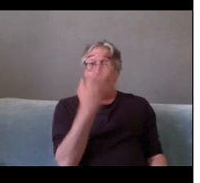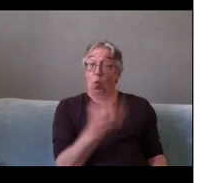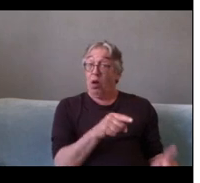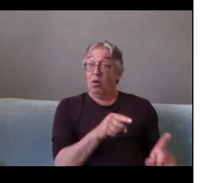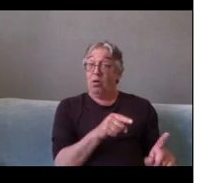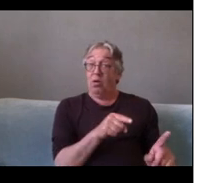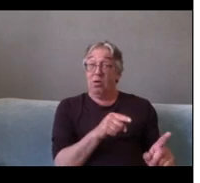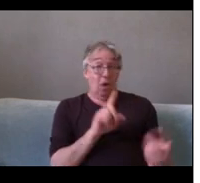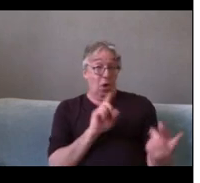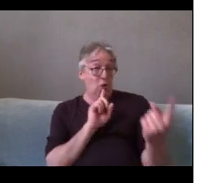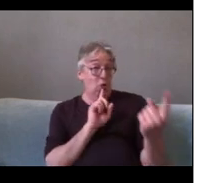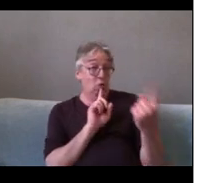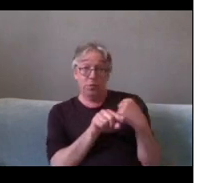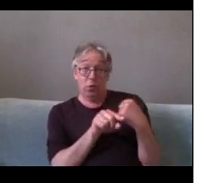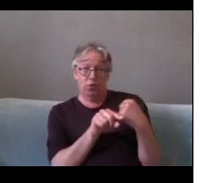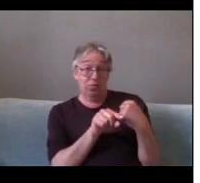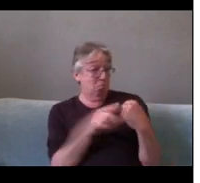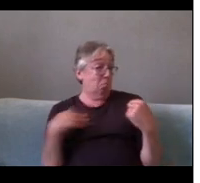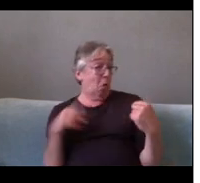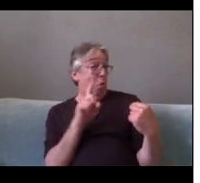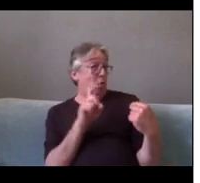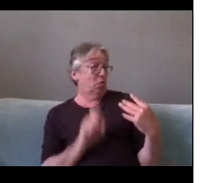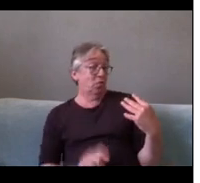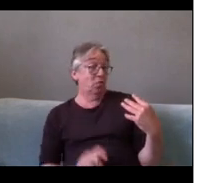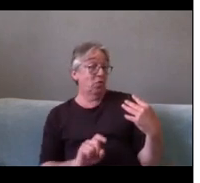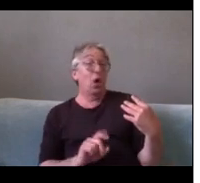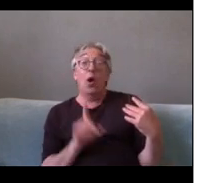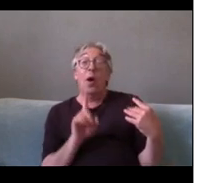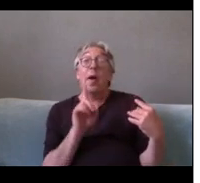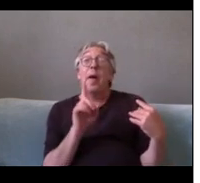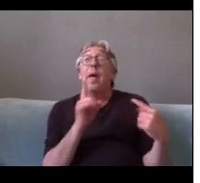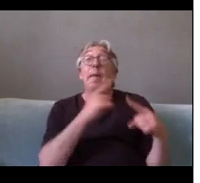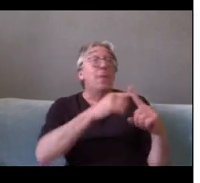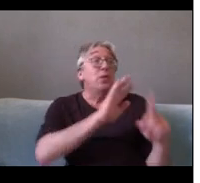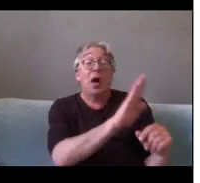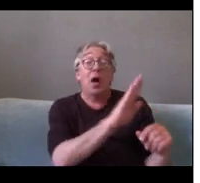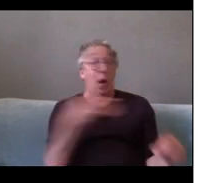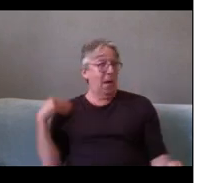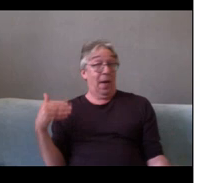But before that, just let you know these questions may be more relevant.